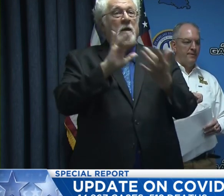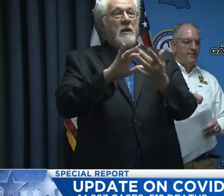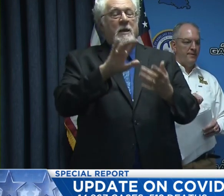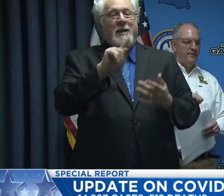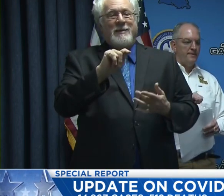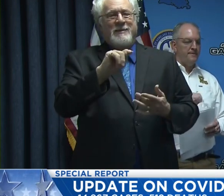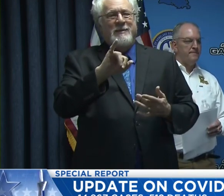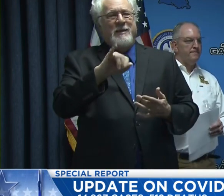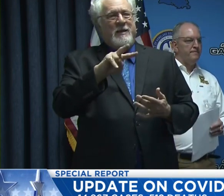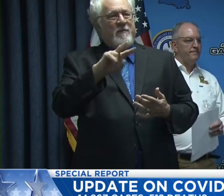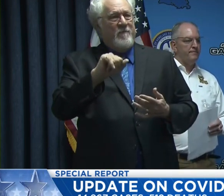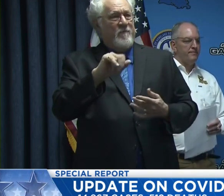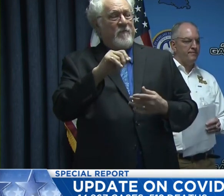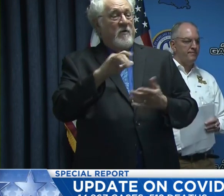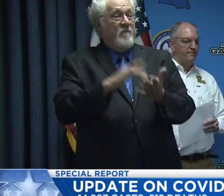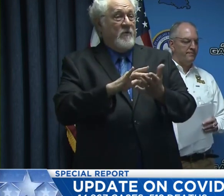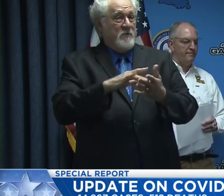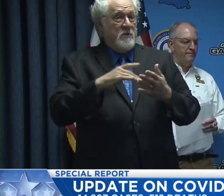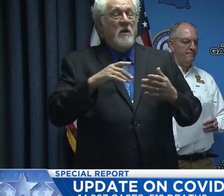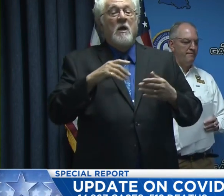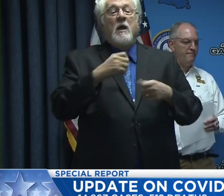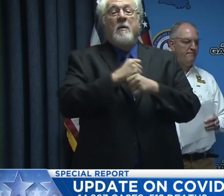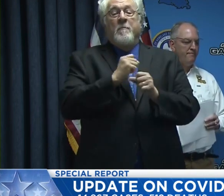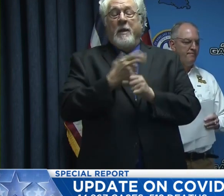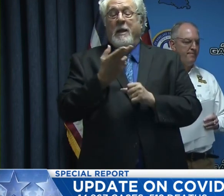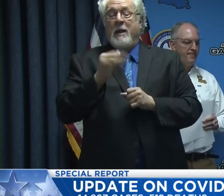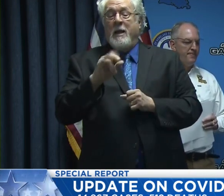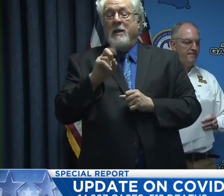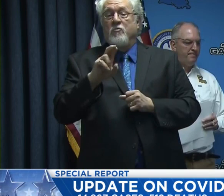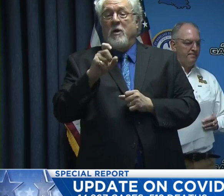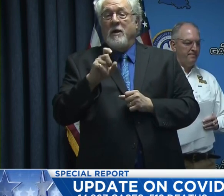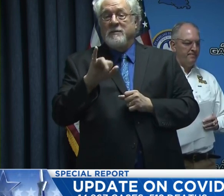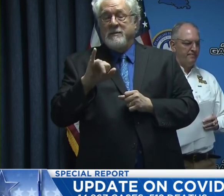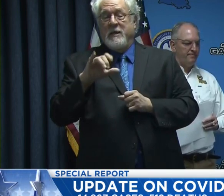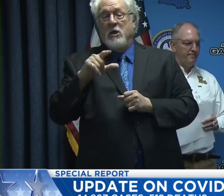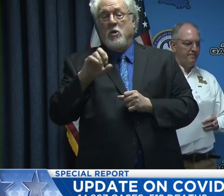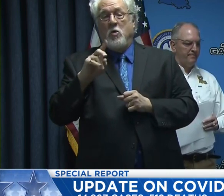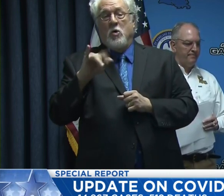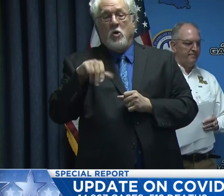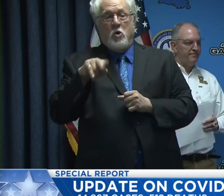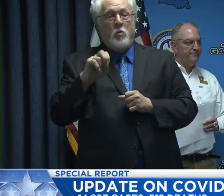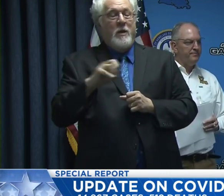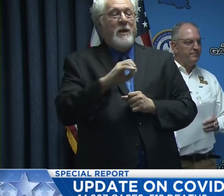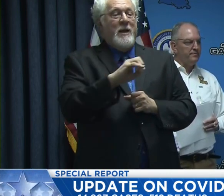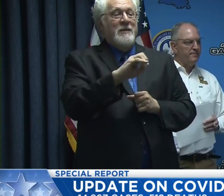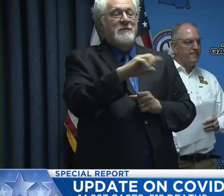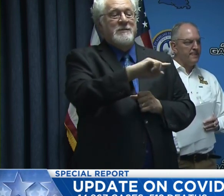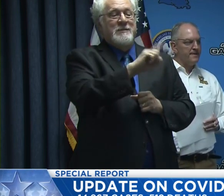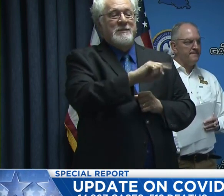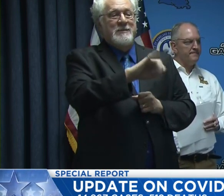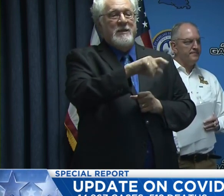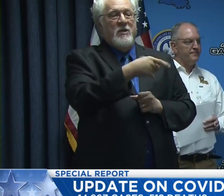THE MARKET FOR QUITE SOME TIME. LAST WEEK MY CHIEF DEPUTY AND